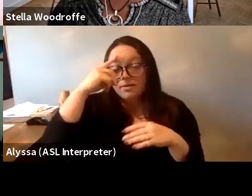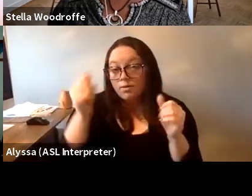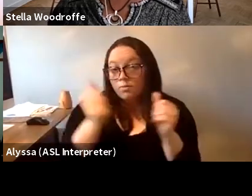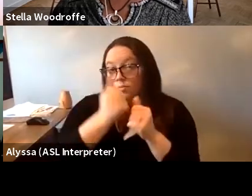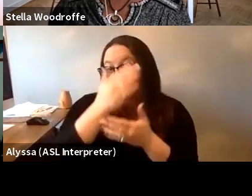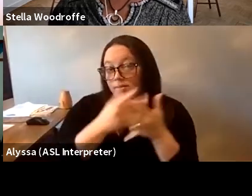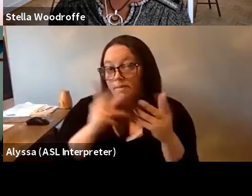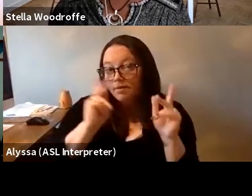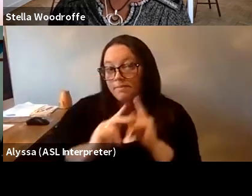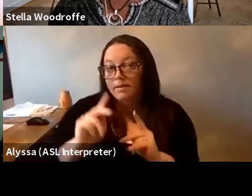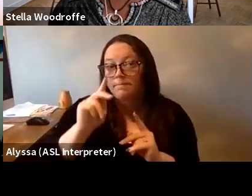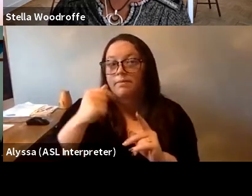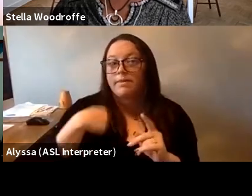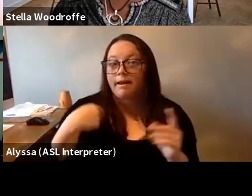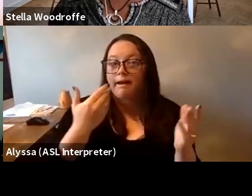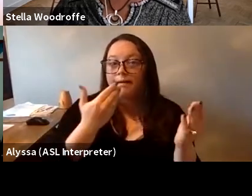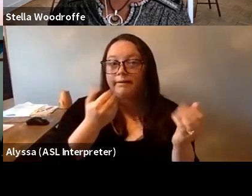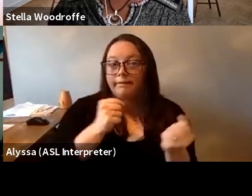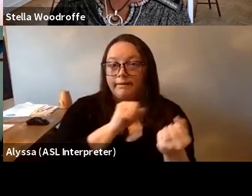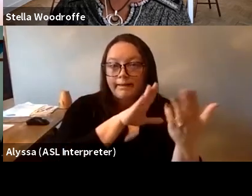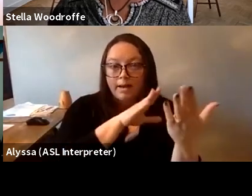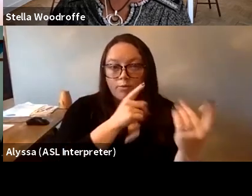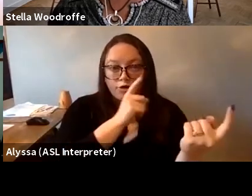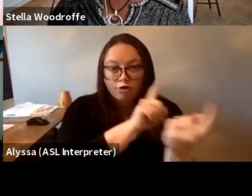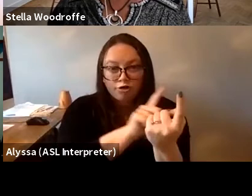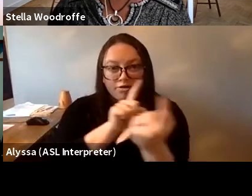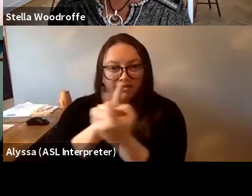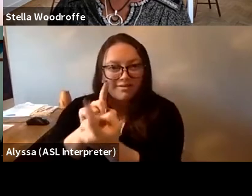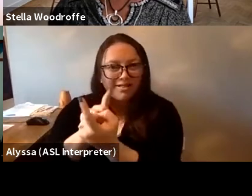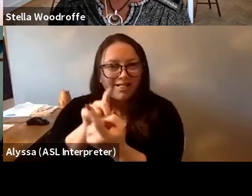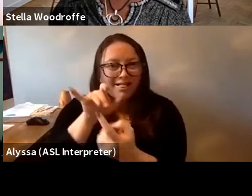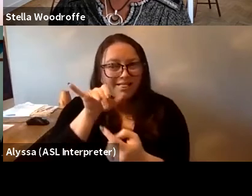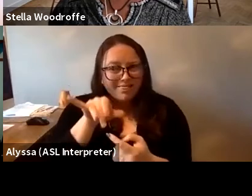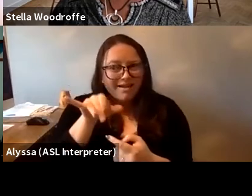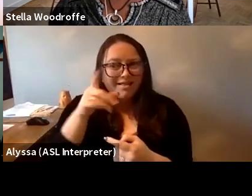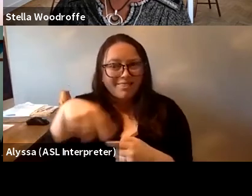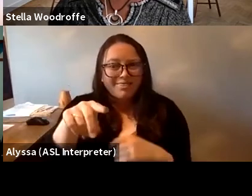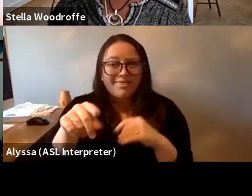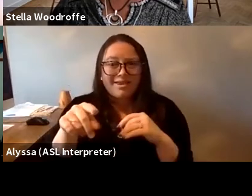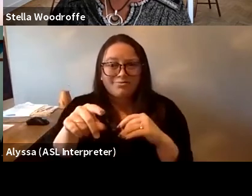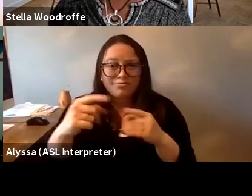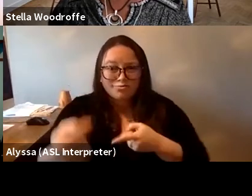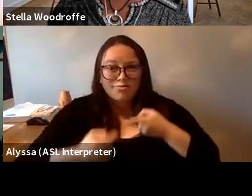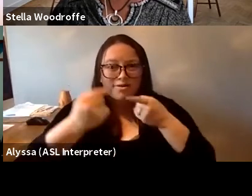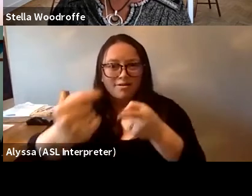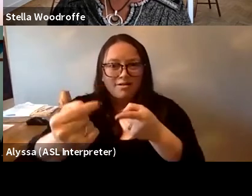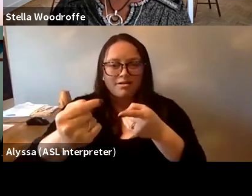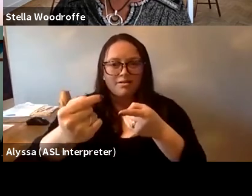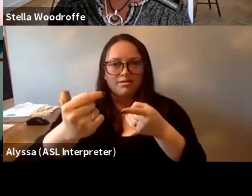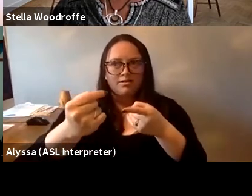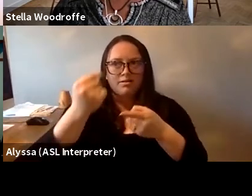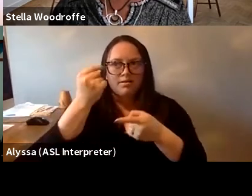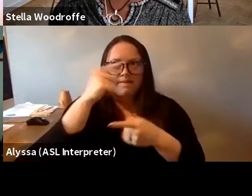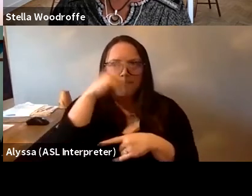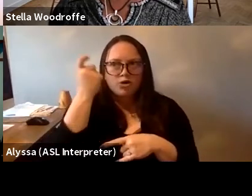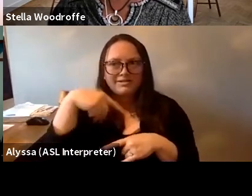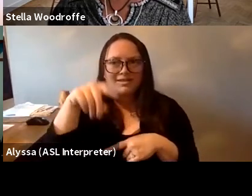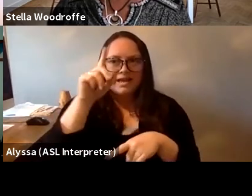that's a basic struggle for them. I can't put I can't place you in this square box. Because I'm not, I don't understand what